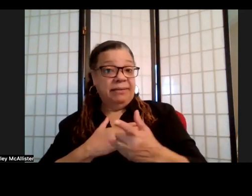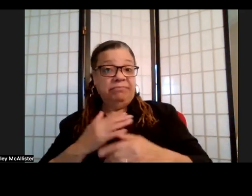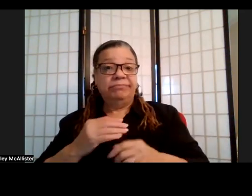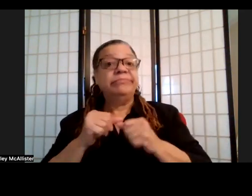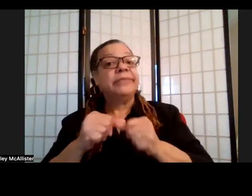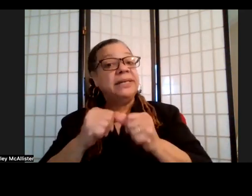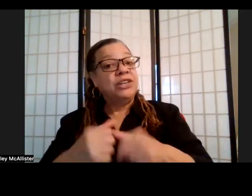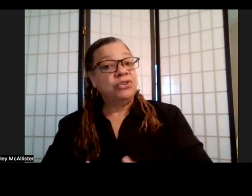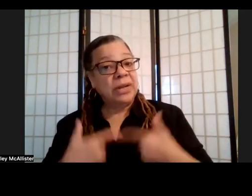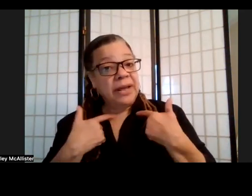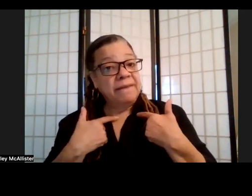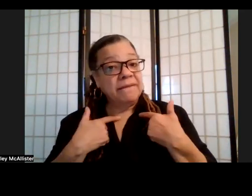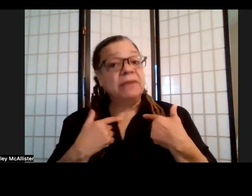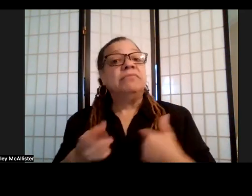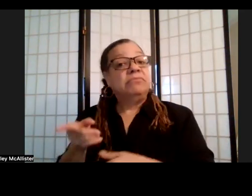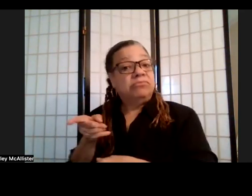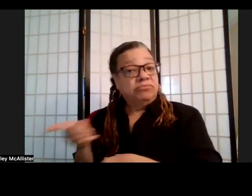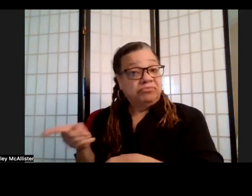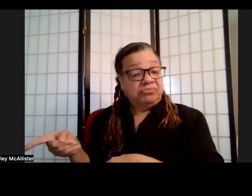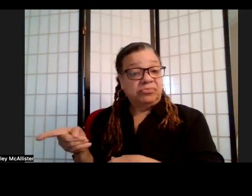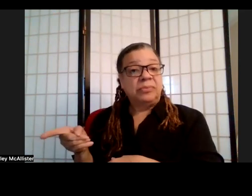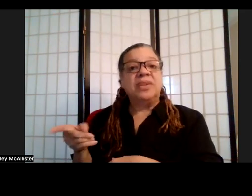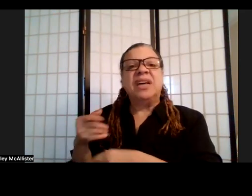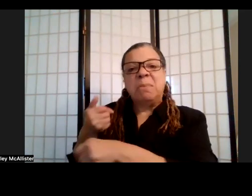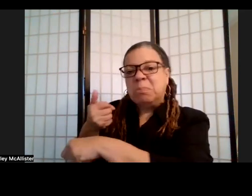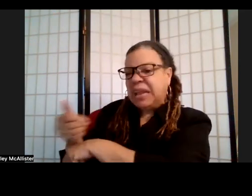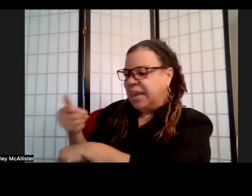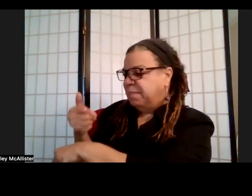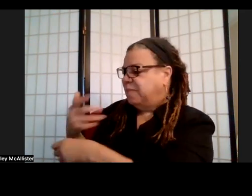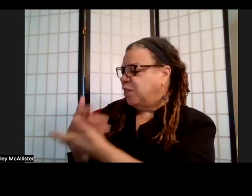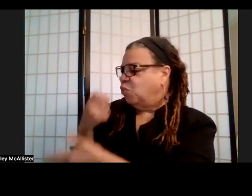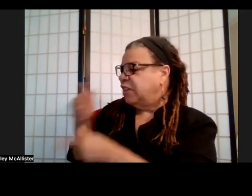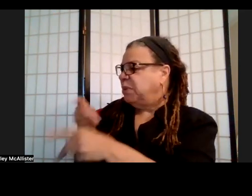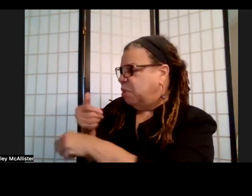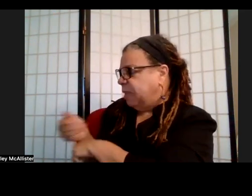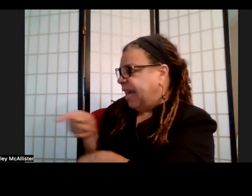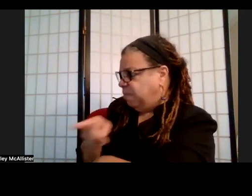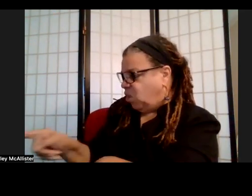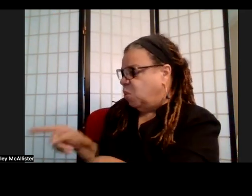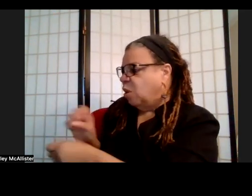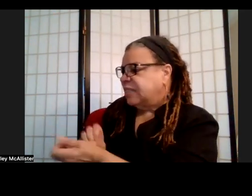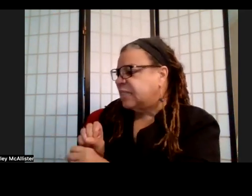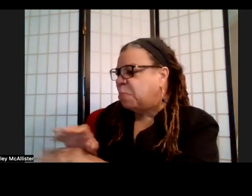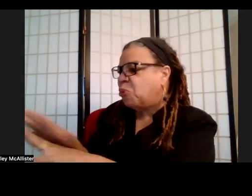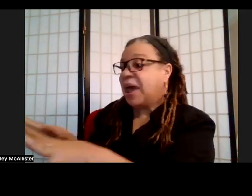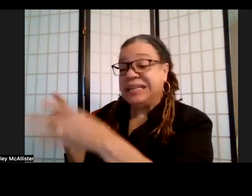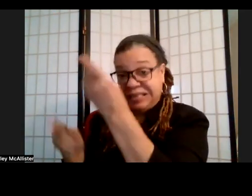Sahiba and her fellow residents of France Colony were often blamed by the elite for the problem of spreading disease. But it was social system that created